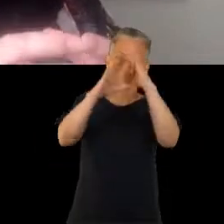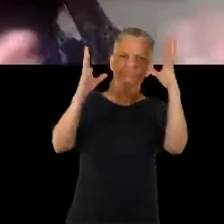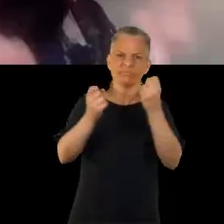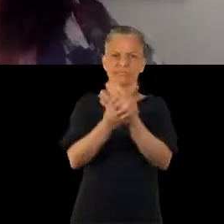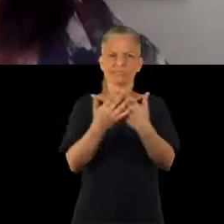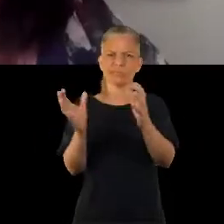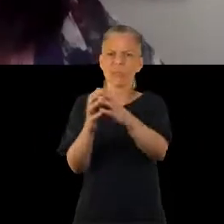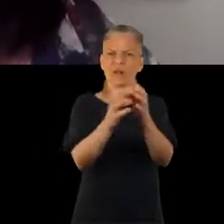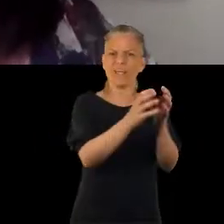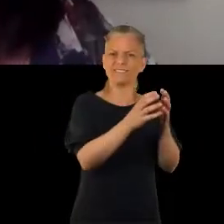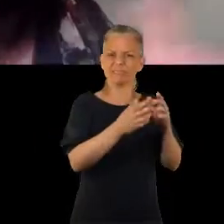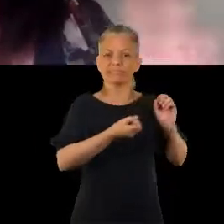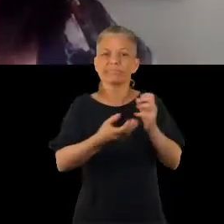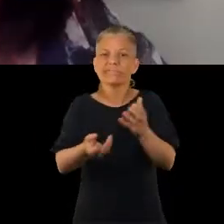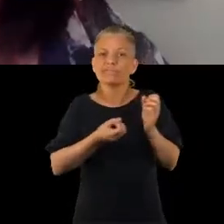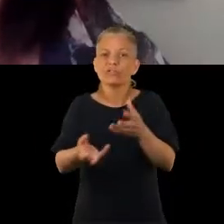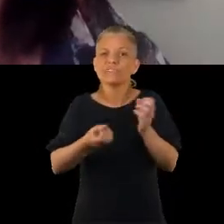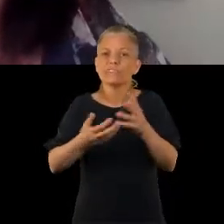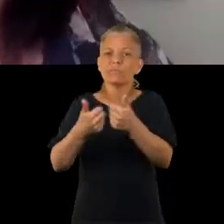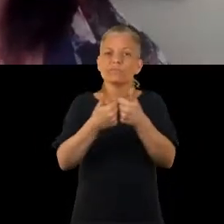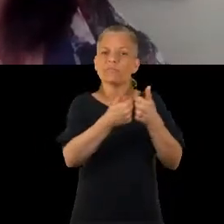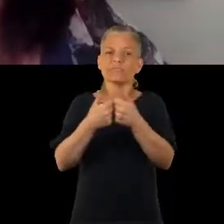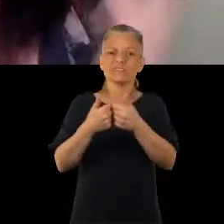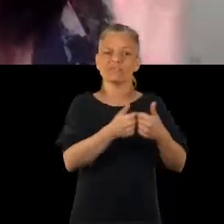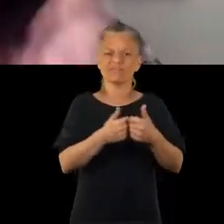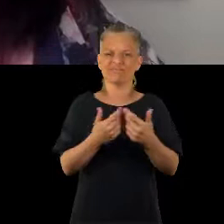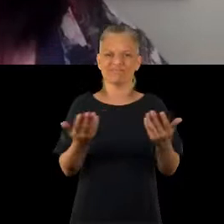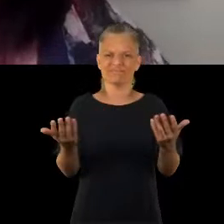then they just won’t do it. That’s what we found in England and they found in America.